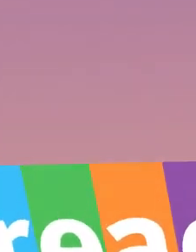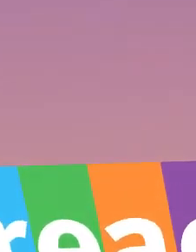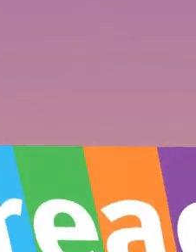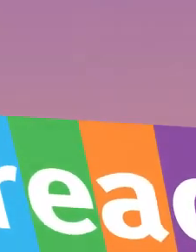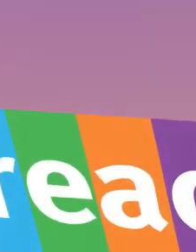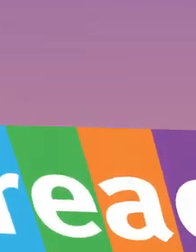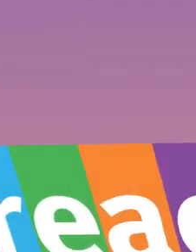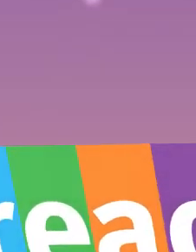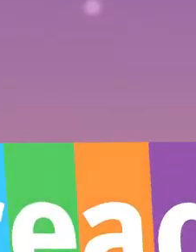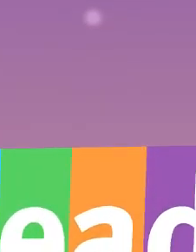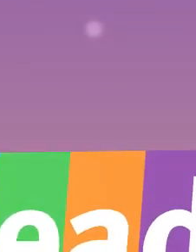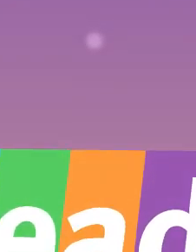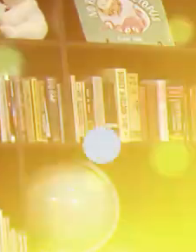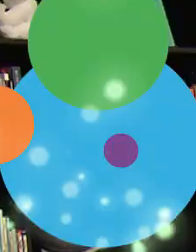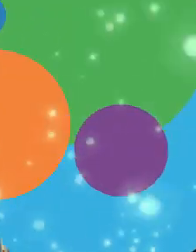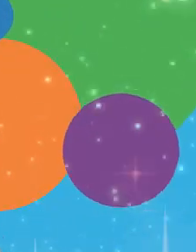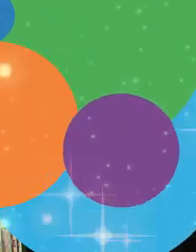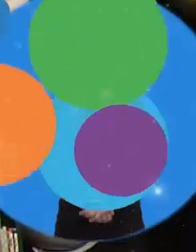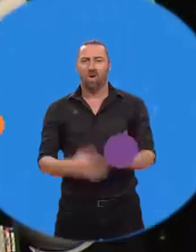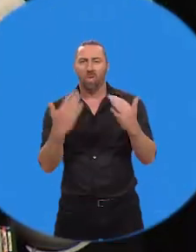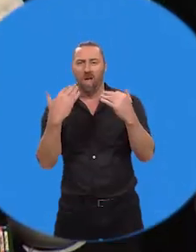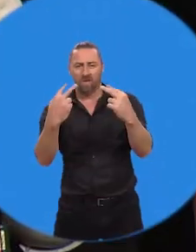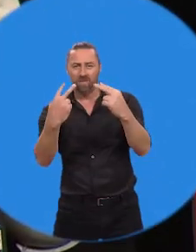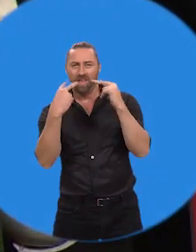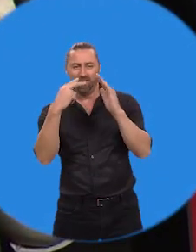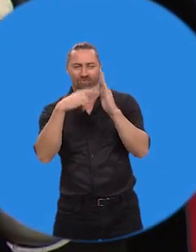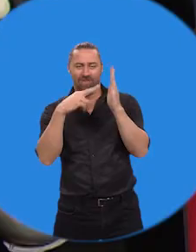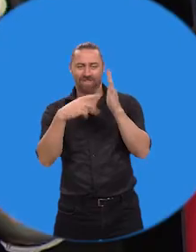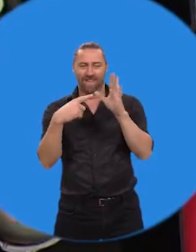[Child Announcer] "reading@home TV." Welcome back to "reading@home."